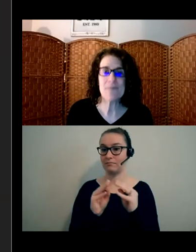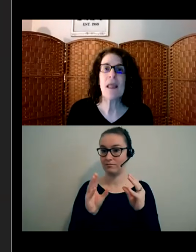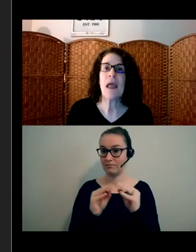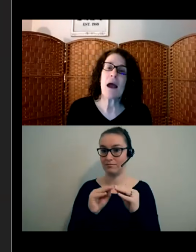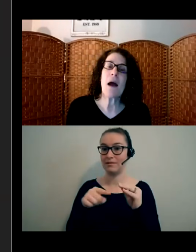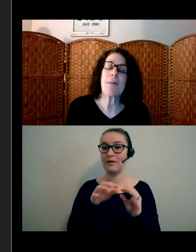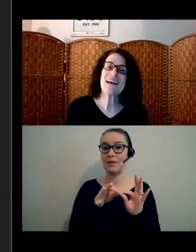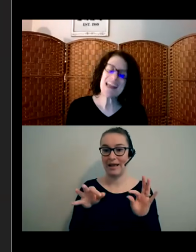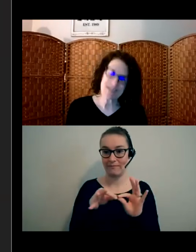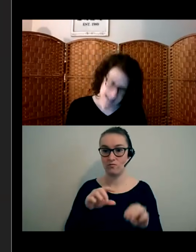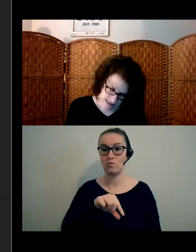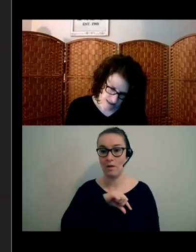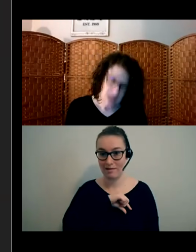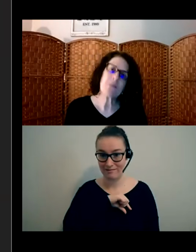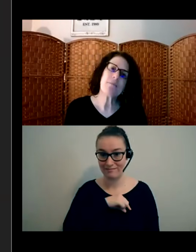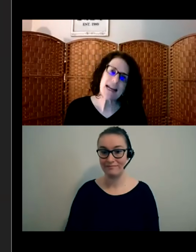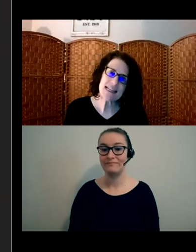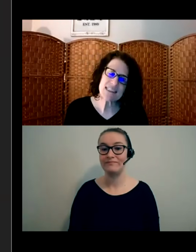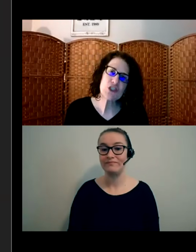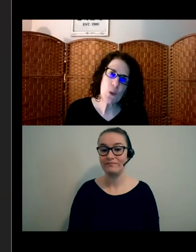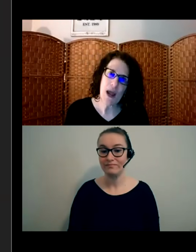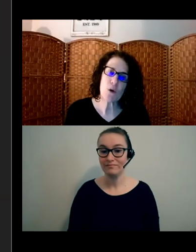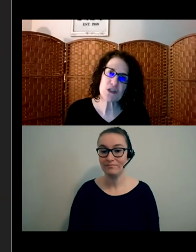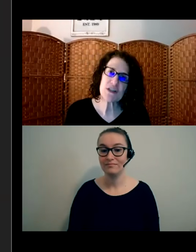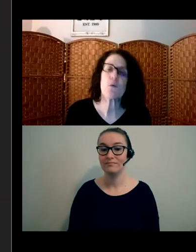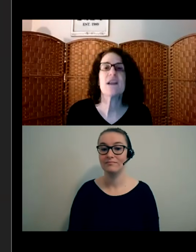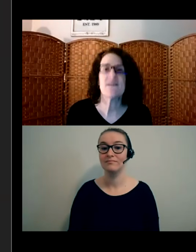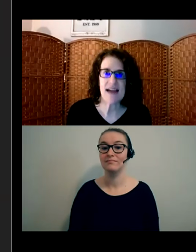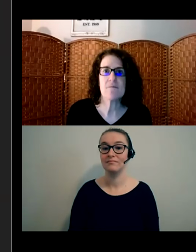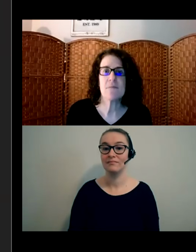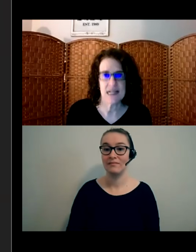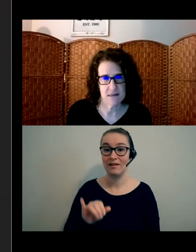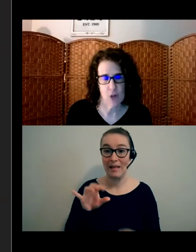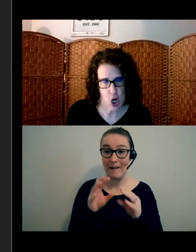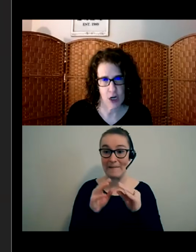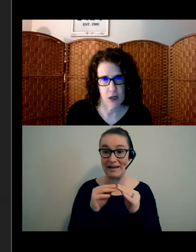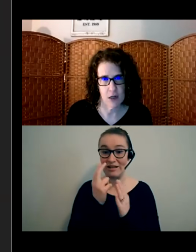But get this. The meeting is two hours and 45 minutes long.